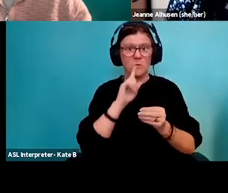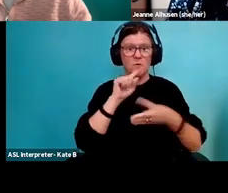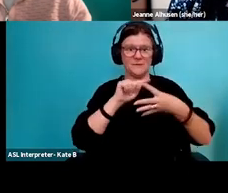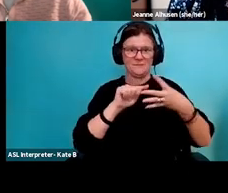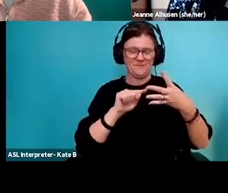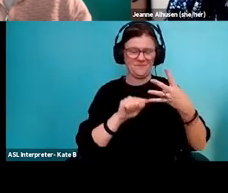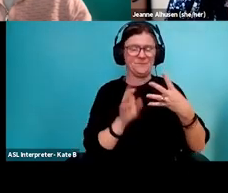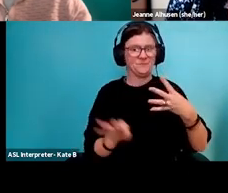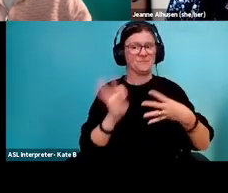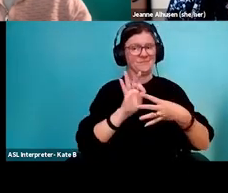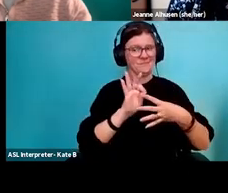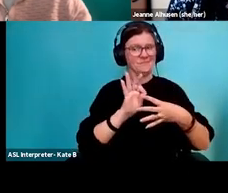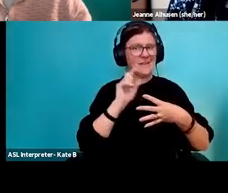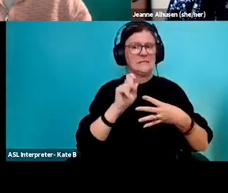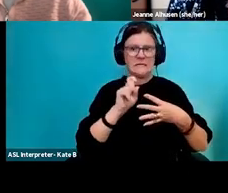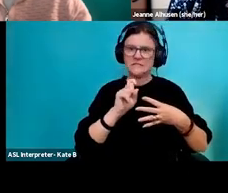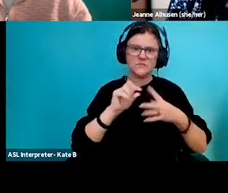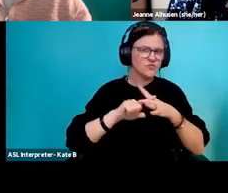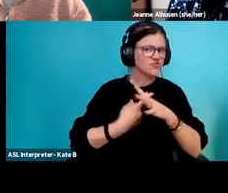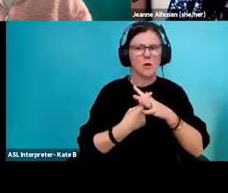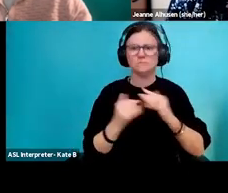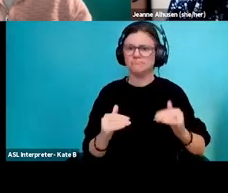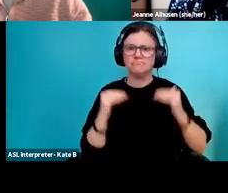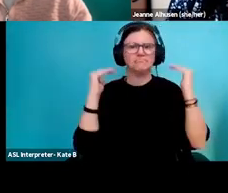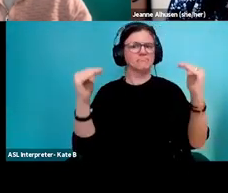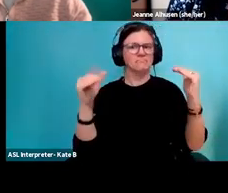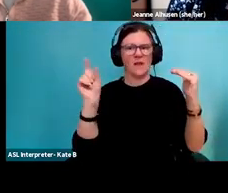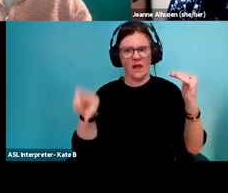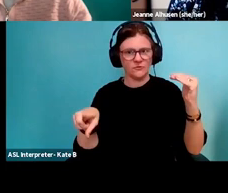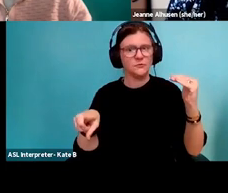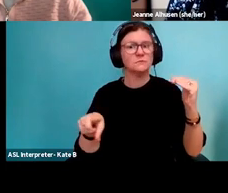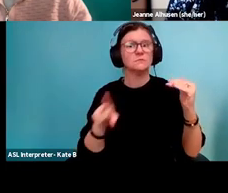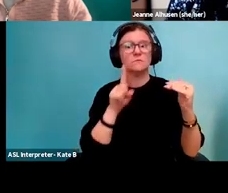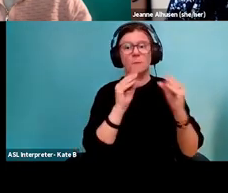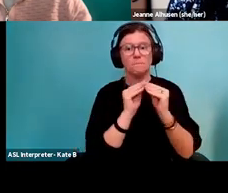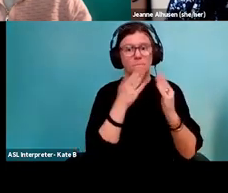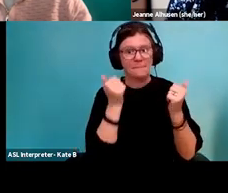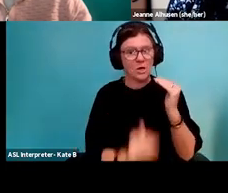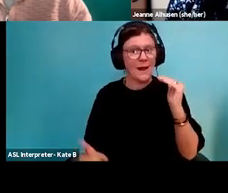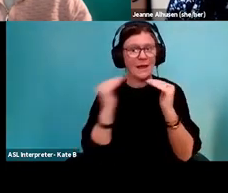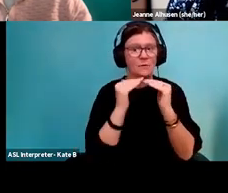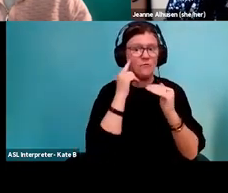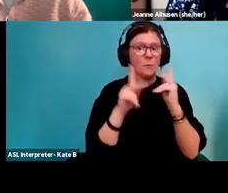things that must be enacted to improve outcomes and equity for persons with disability, it